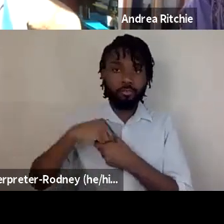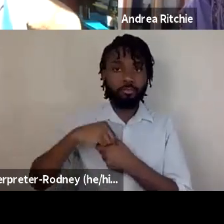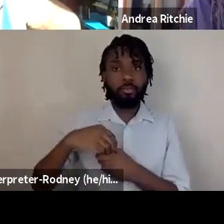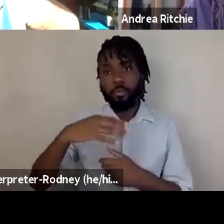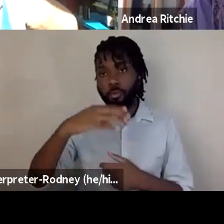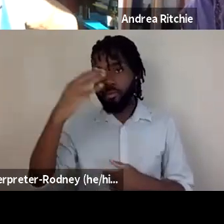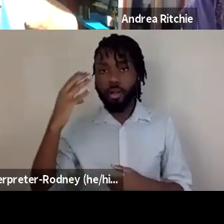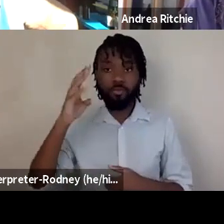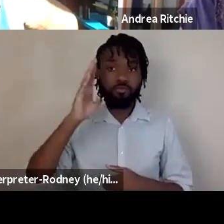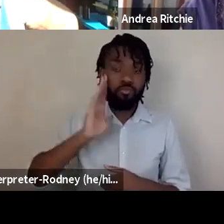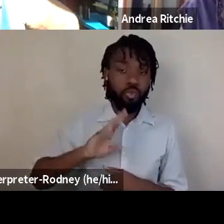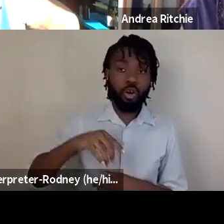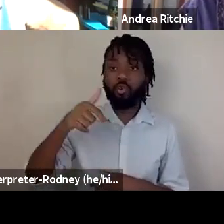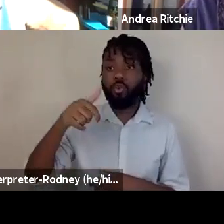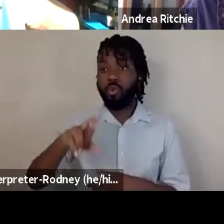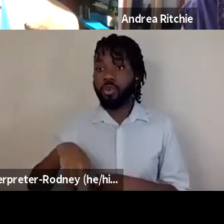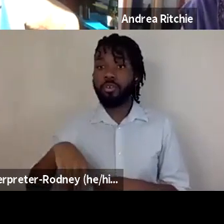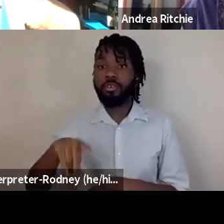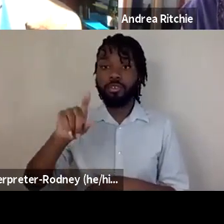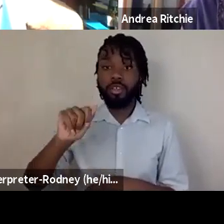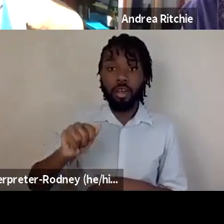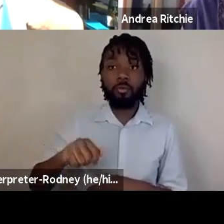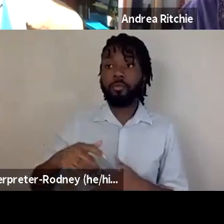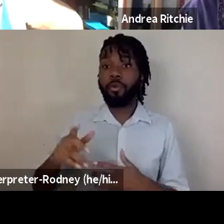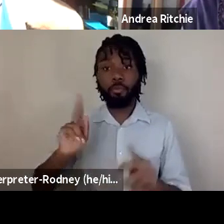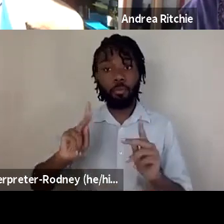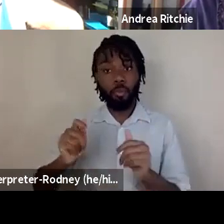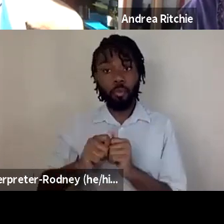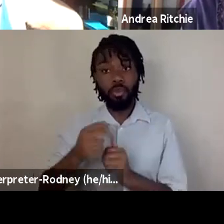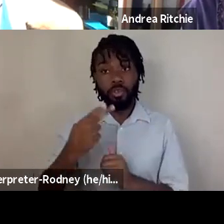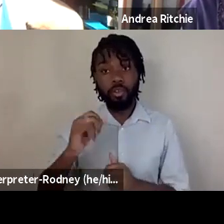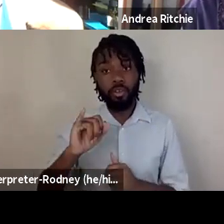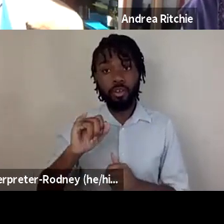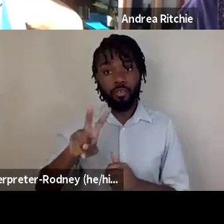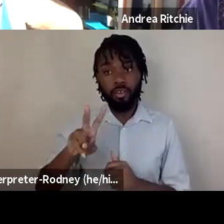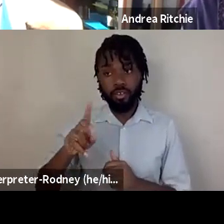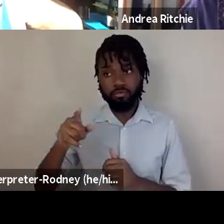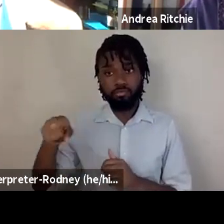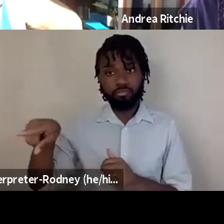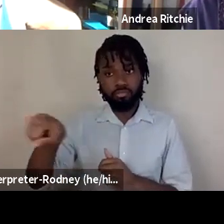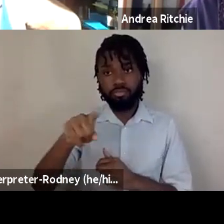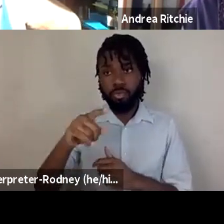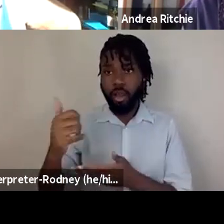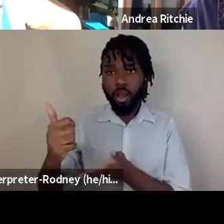chronically ill folks, people living with HIV, that really provided the theoretical framework